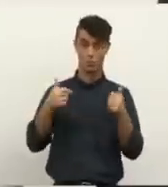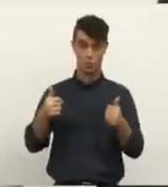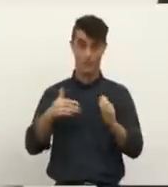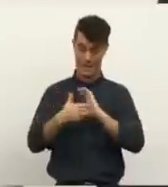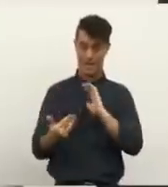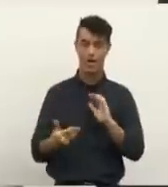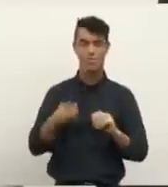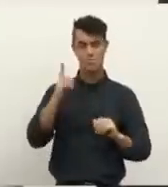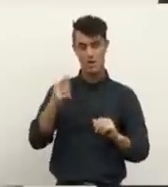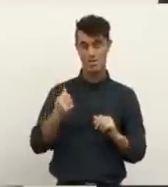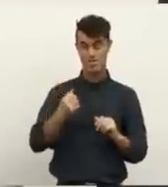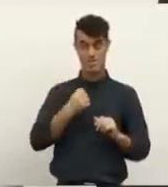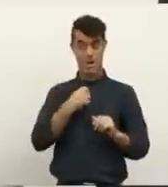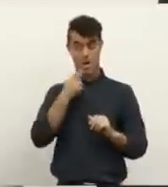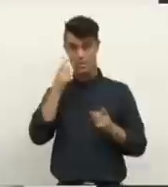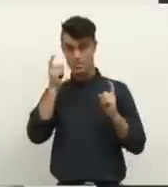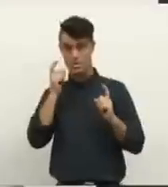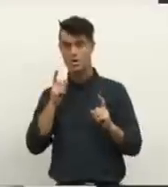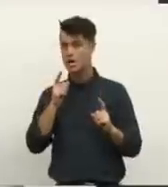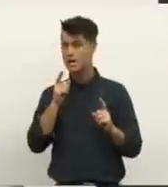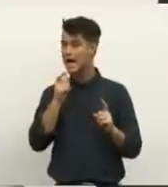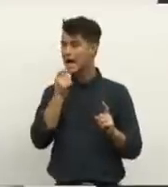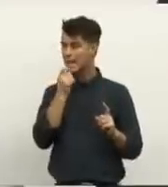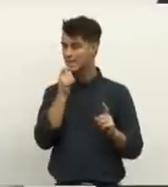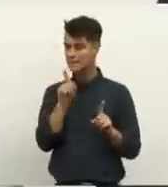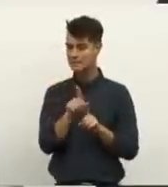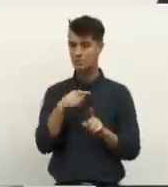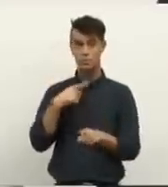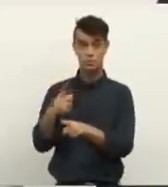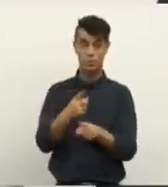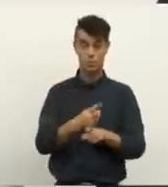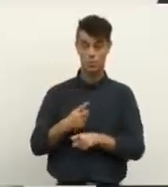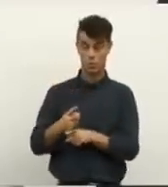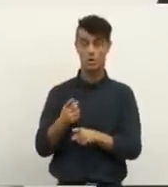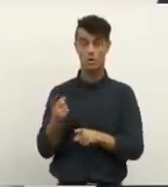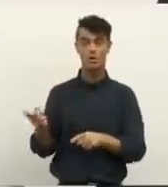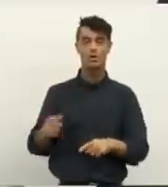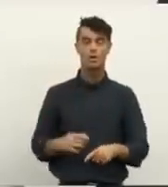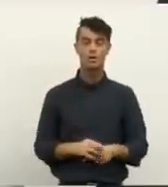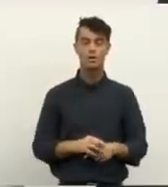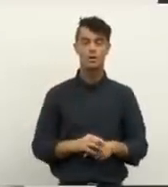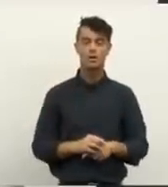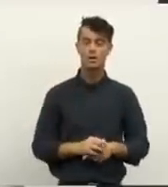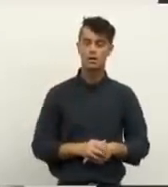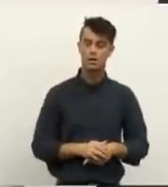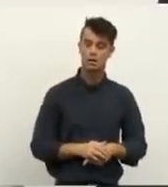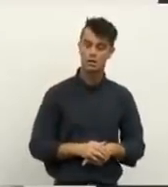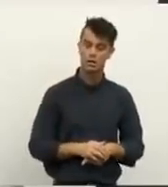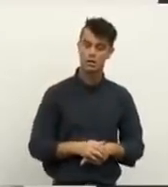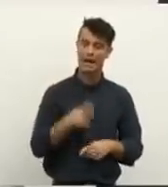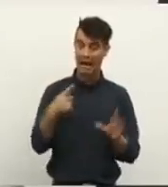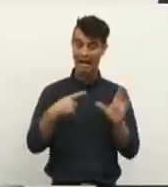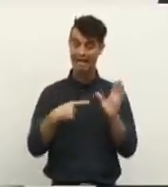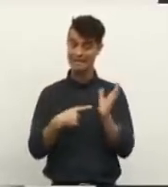You know the concern that I've got is a little bit what we've been talking about just now is that, again, with AT,